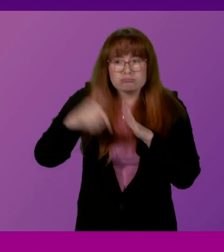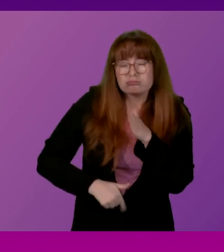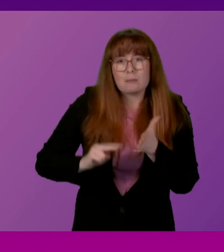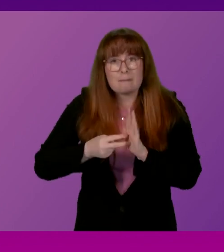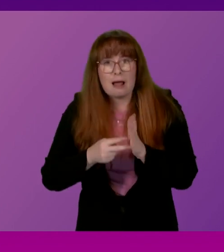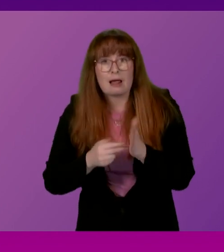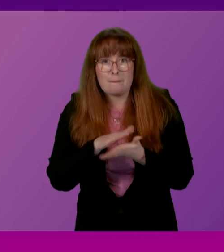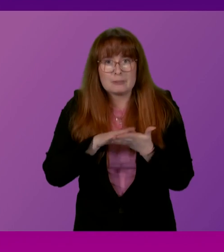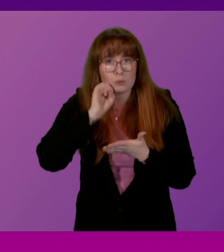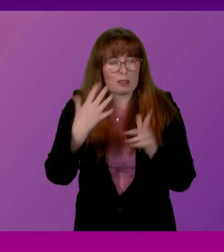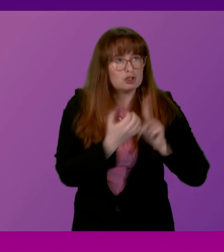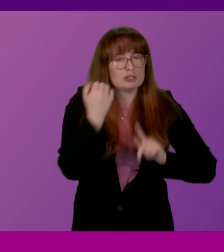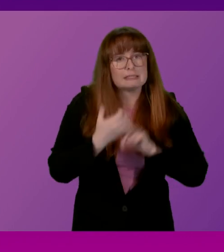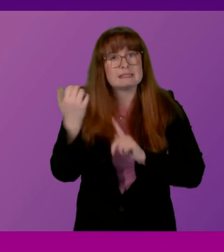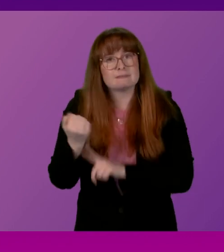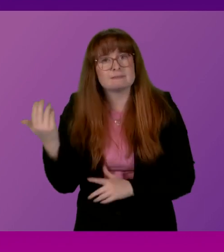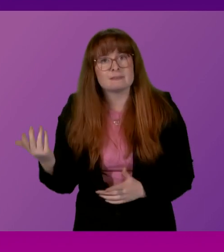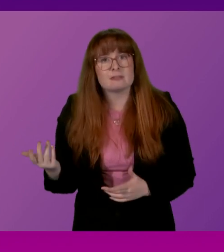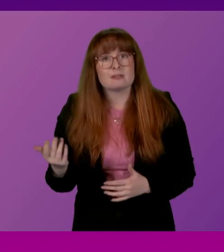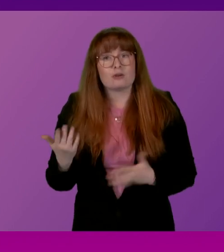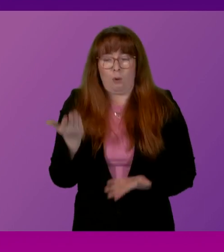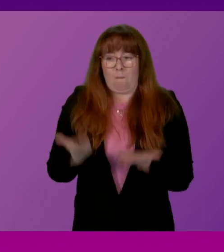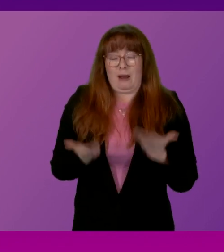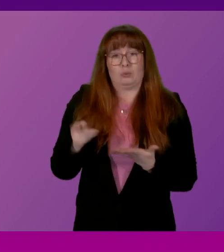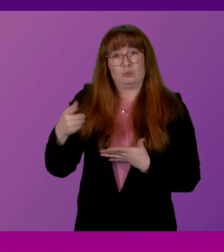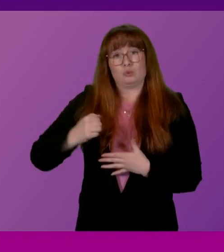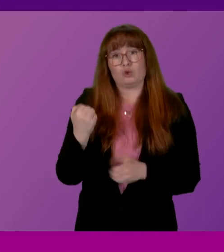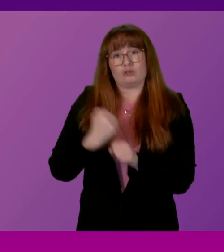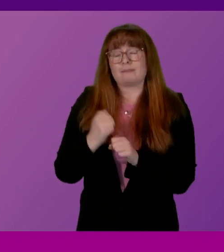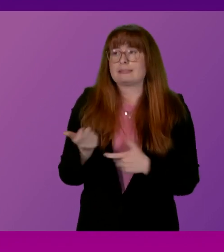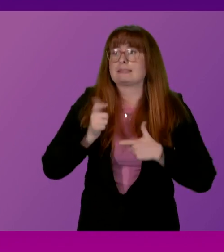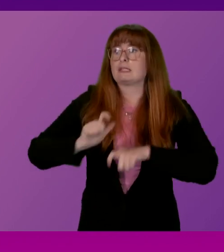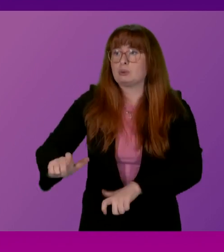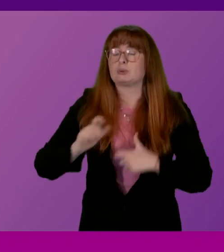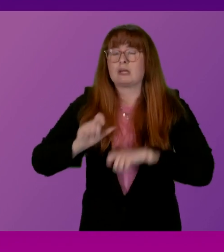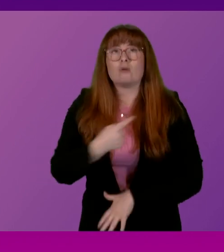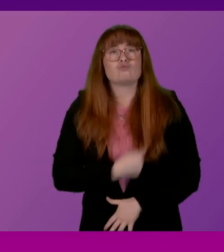of objectives being met, rather than the Scottish Government continuing to overpromise and underdeliver